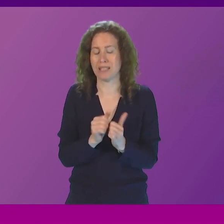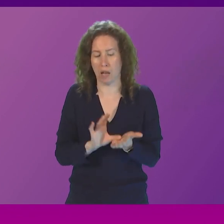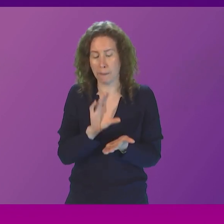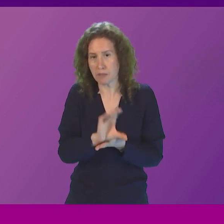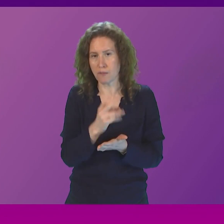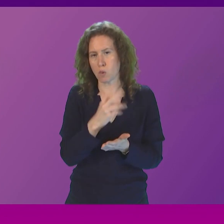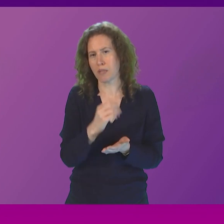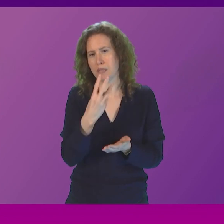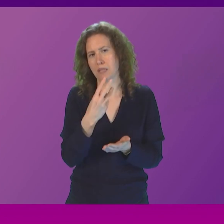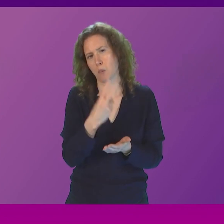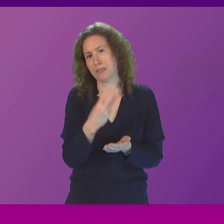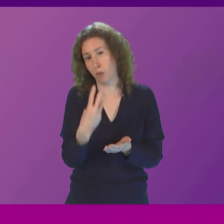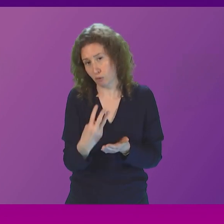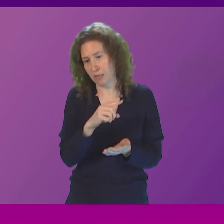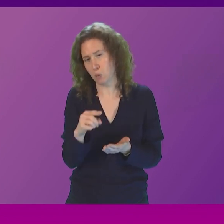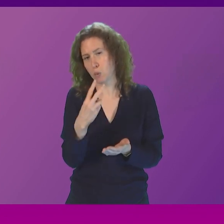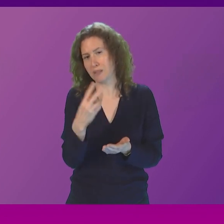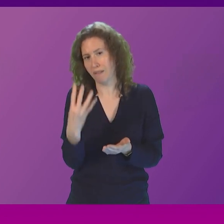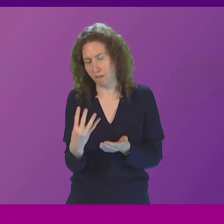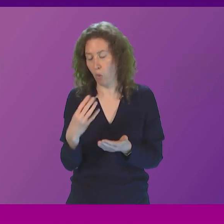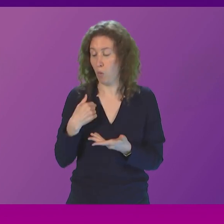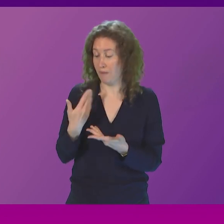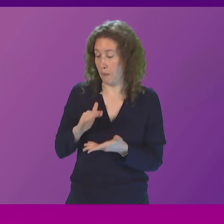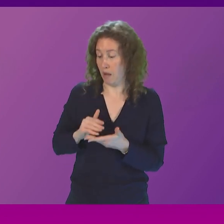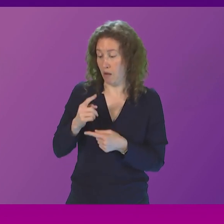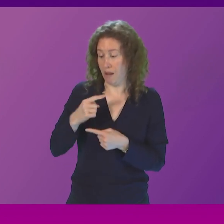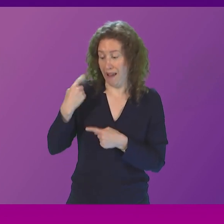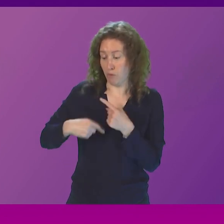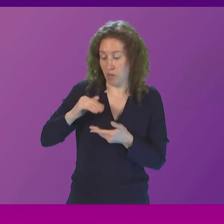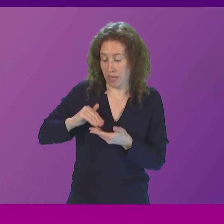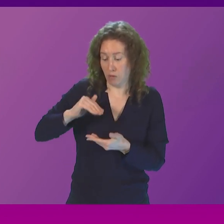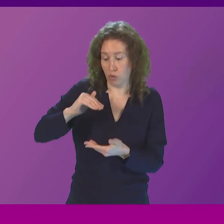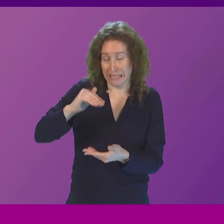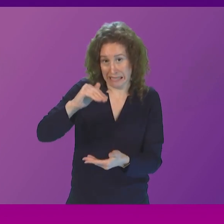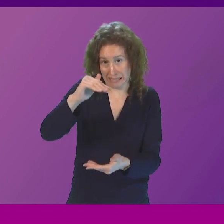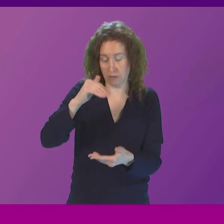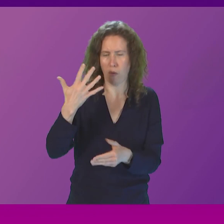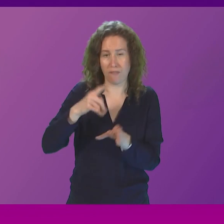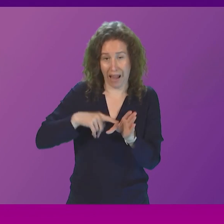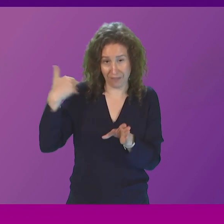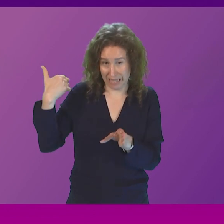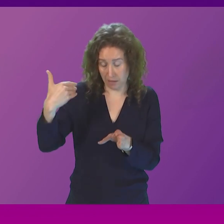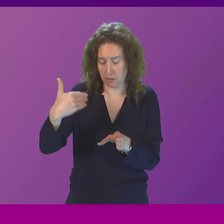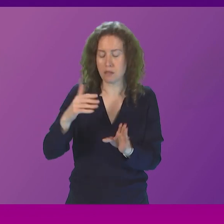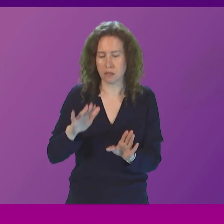We will build on the increased funding that we have provided for community pharmacy services year on year for the past five years.